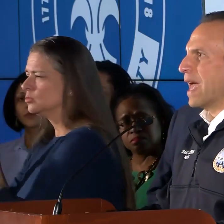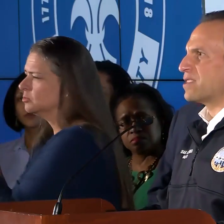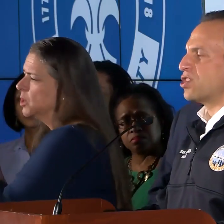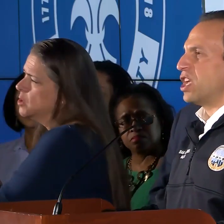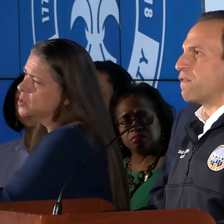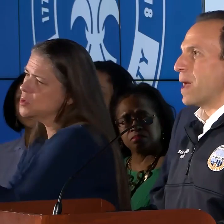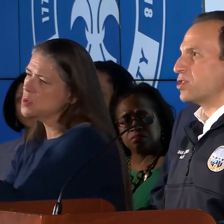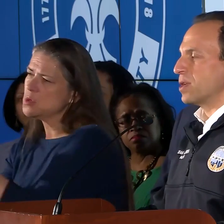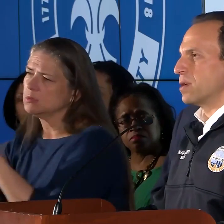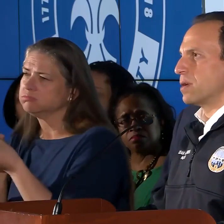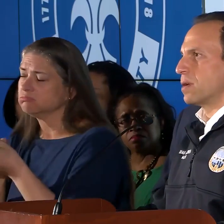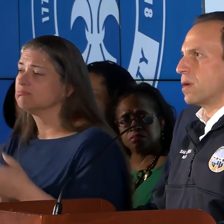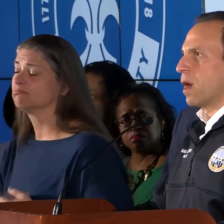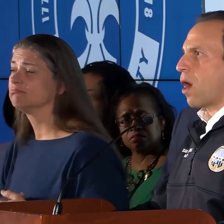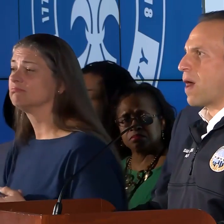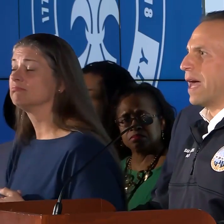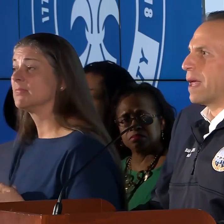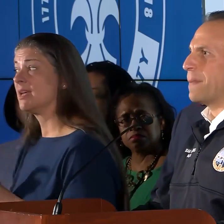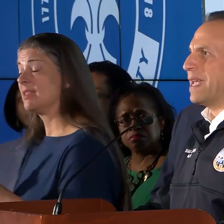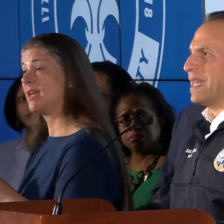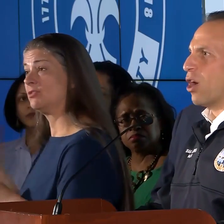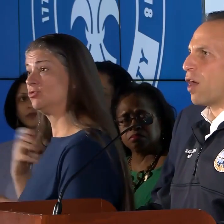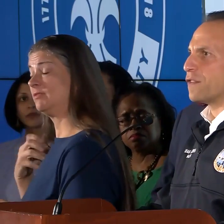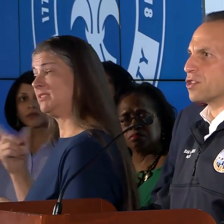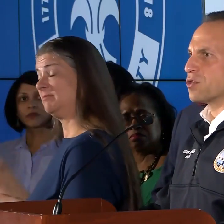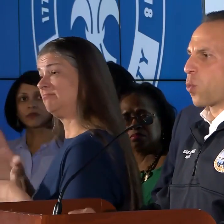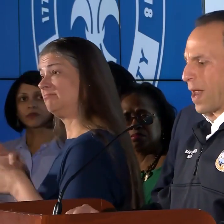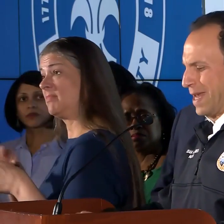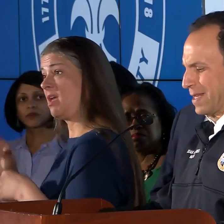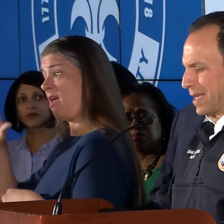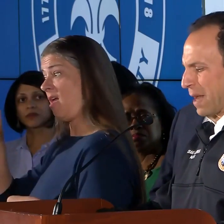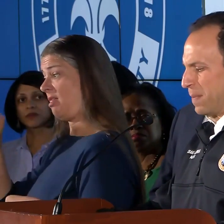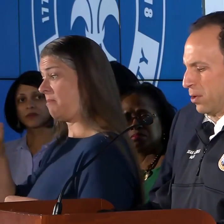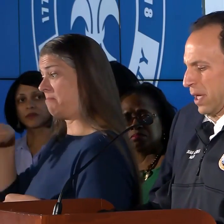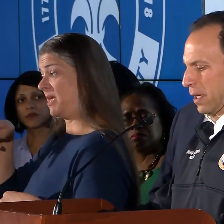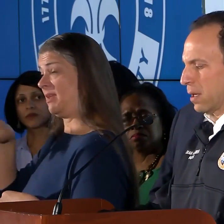As the chief mentioned, our LP D officers went into that building